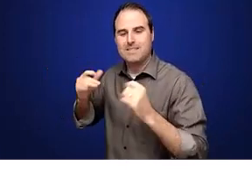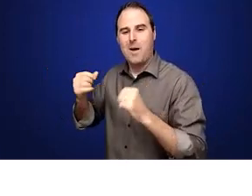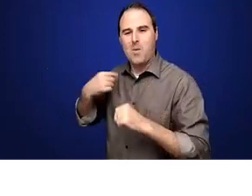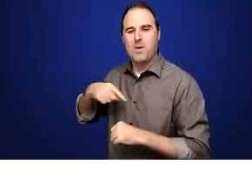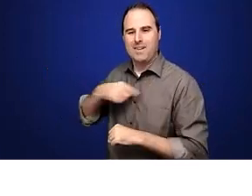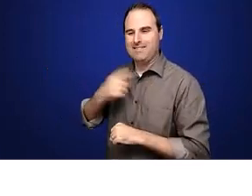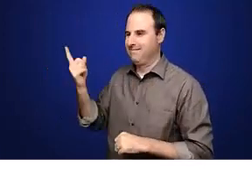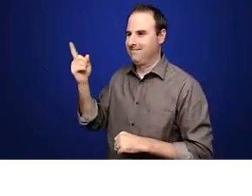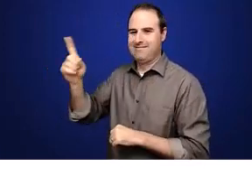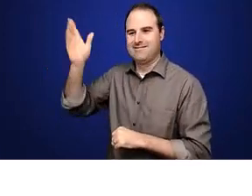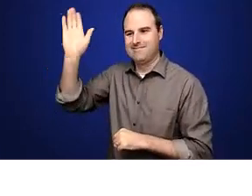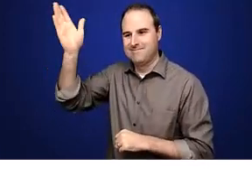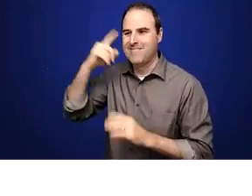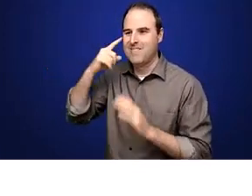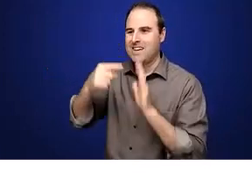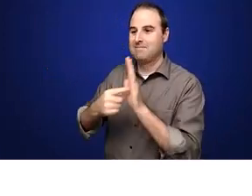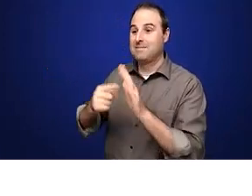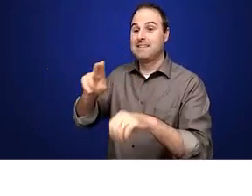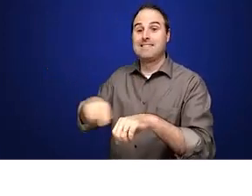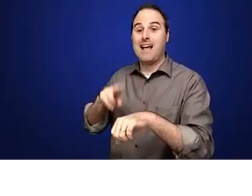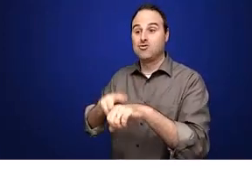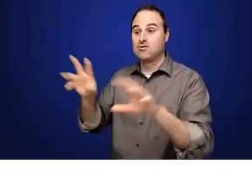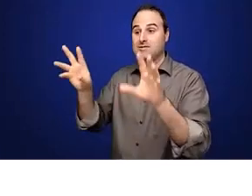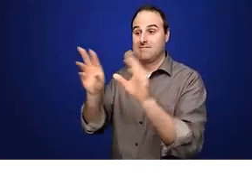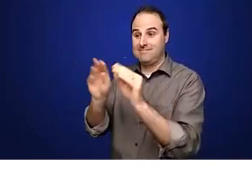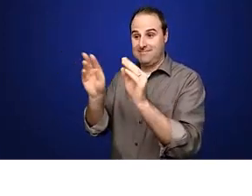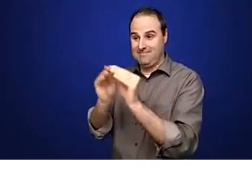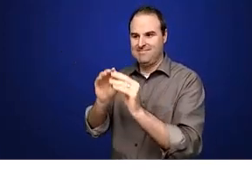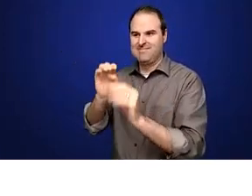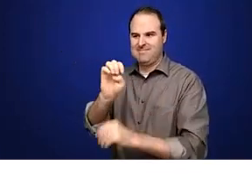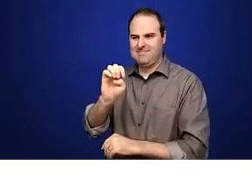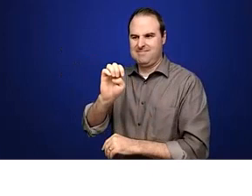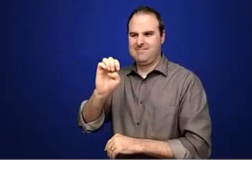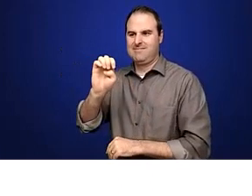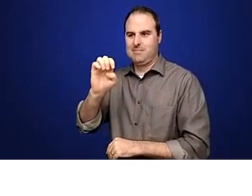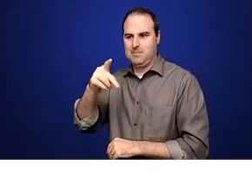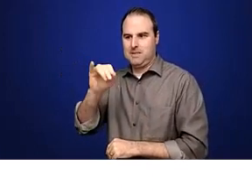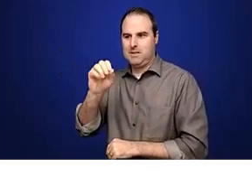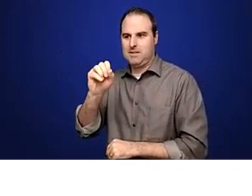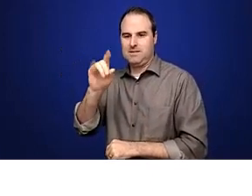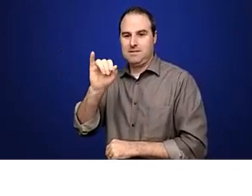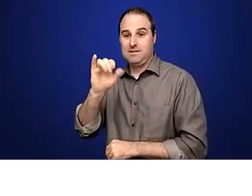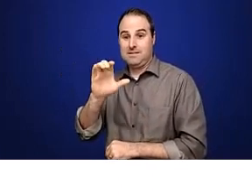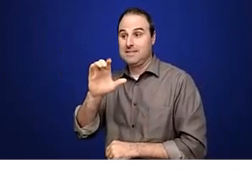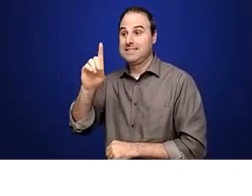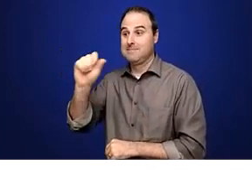and Employment and a conference for young people with MS.